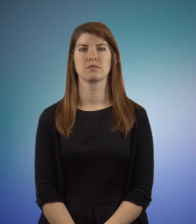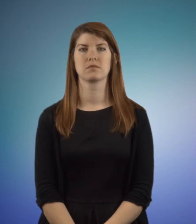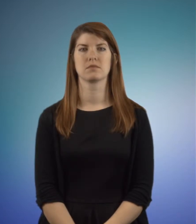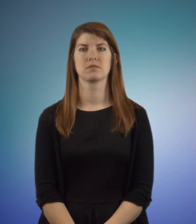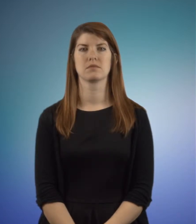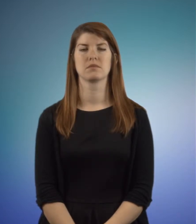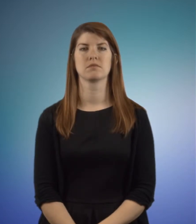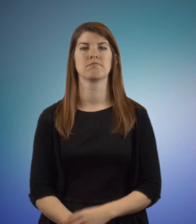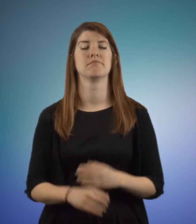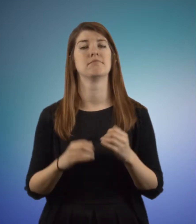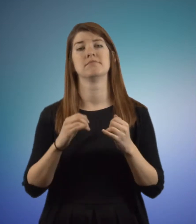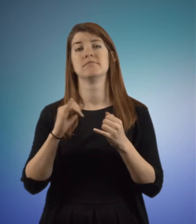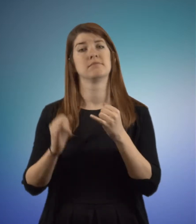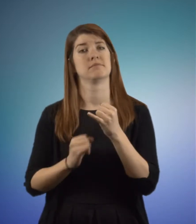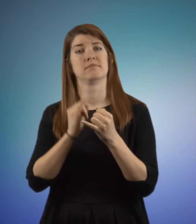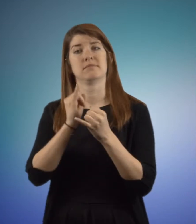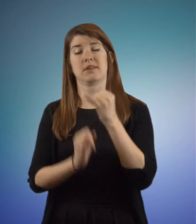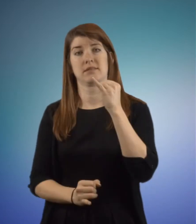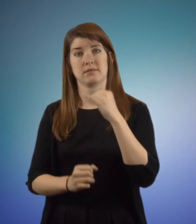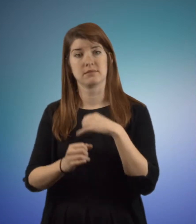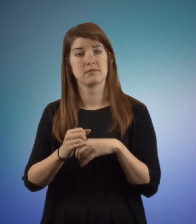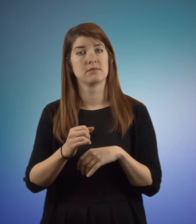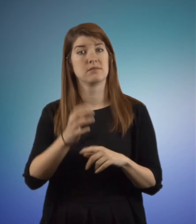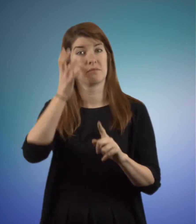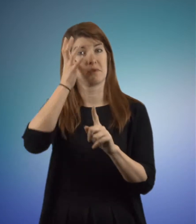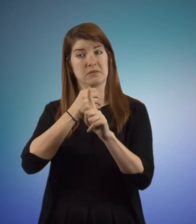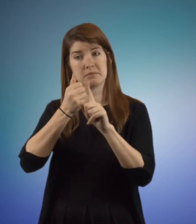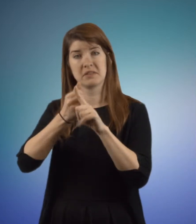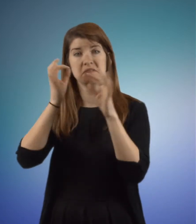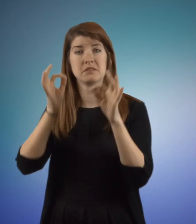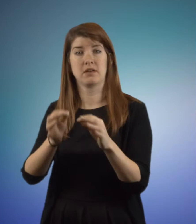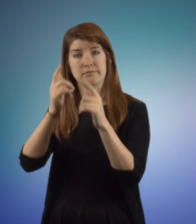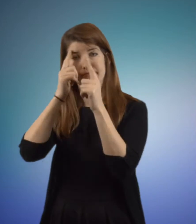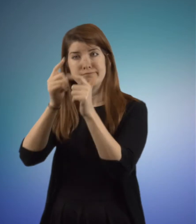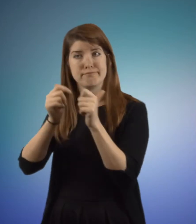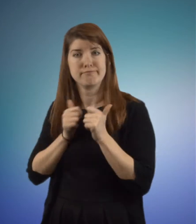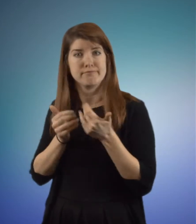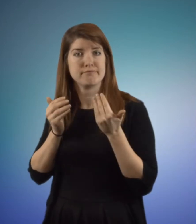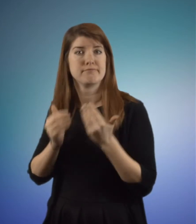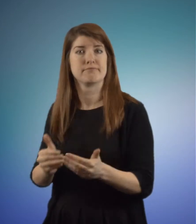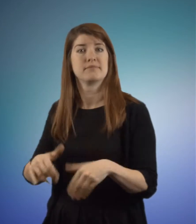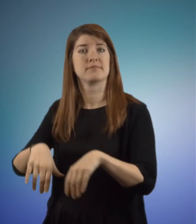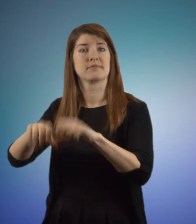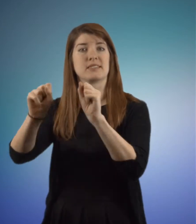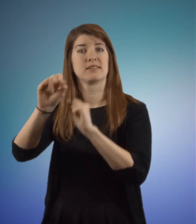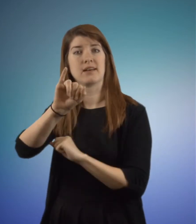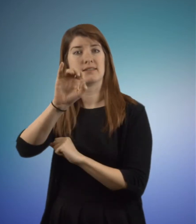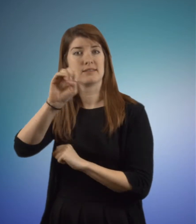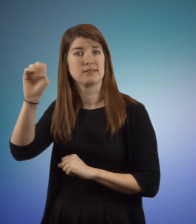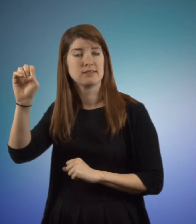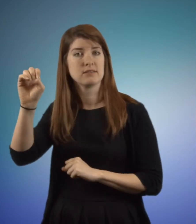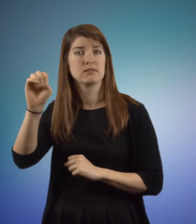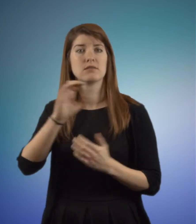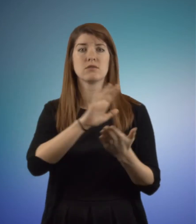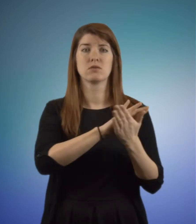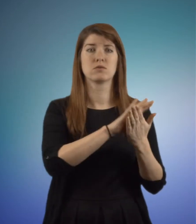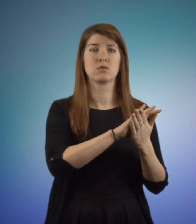Lastly, if parents obtain an IEE independently, the school has to consider the results only